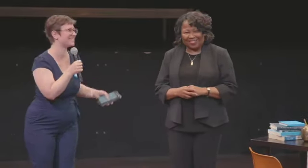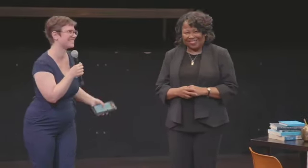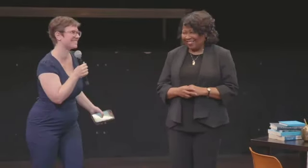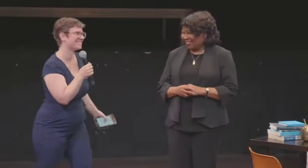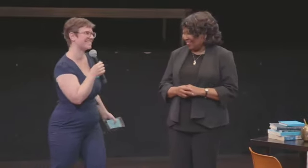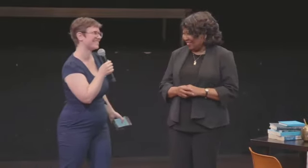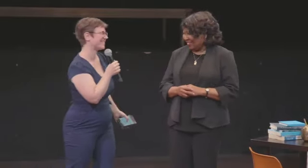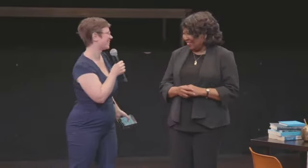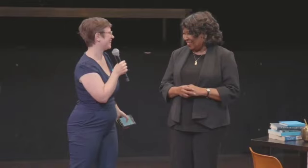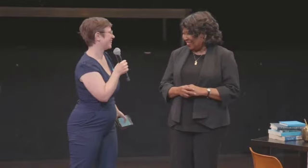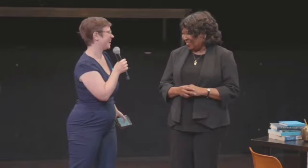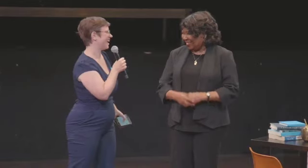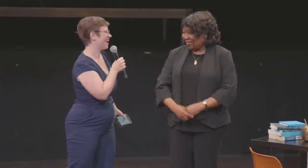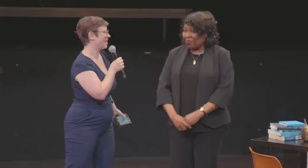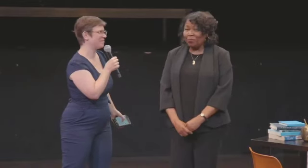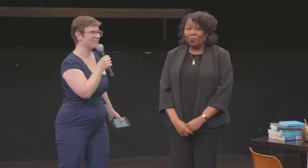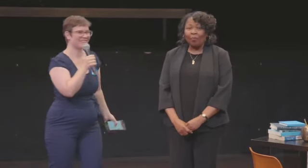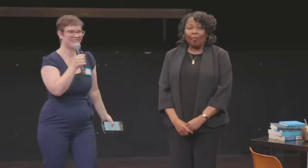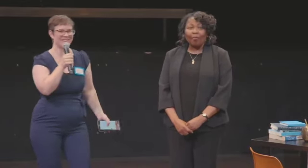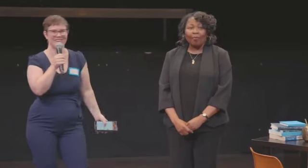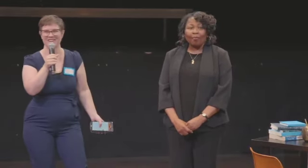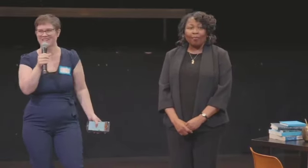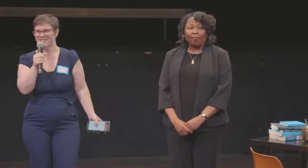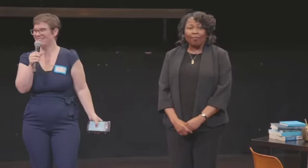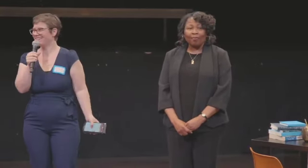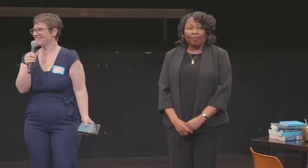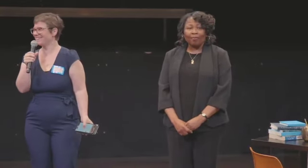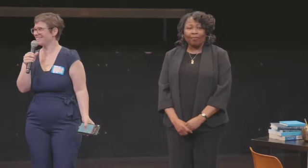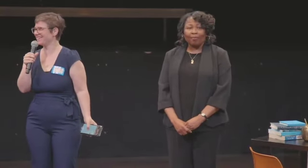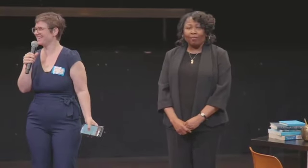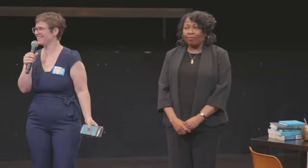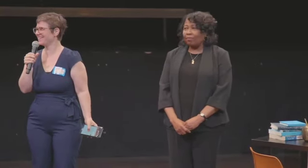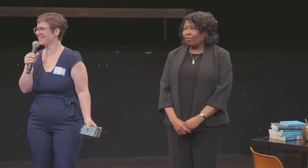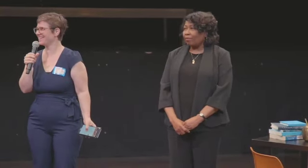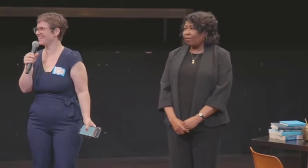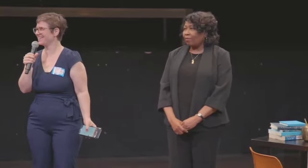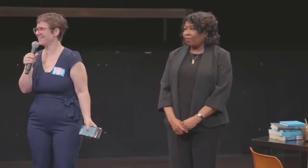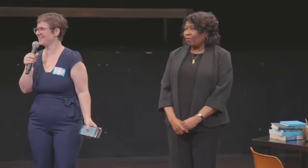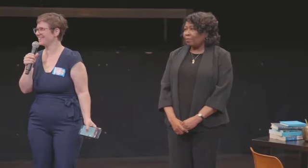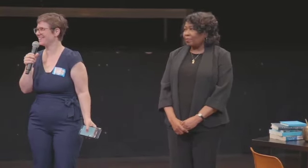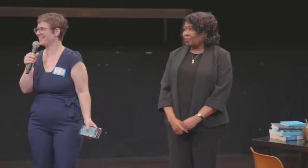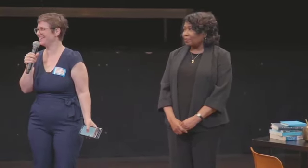[AD] Dr. Williams gestures to havalah who turns having missed the demure posture joke. They grin at each other.